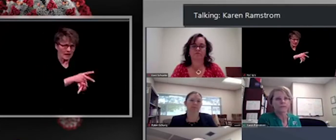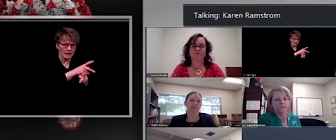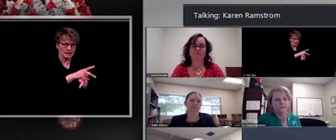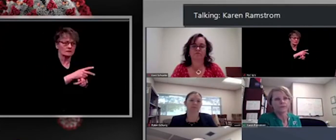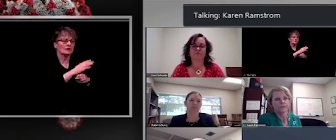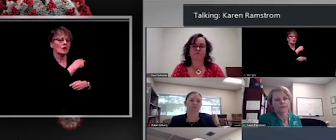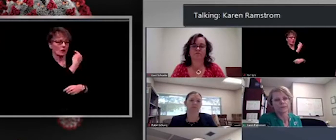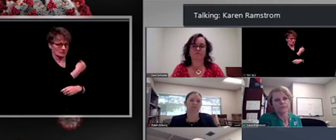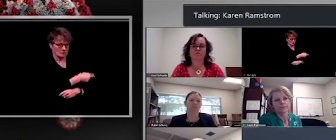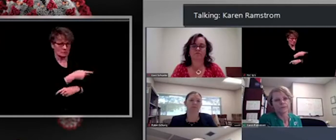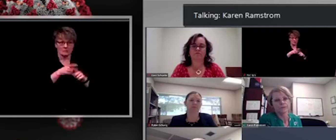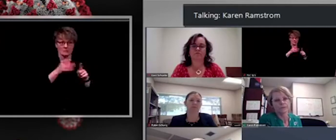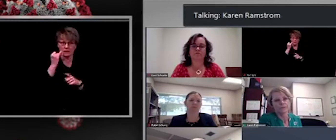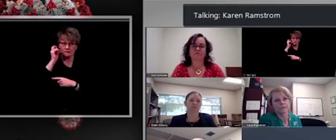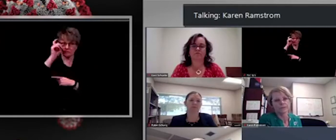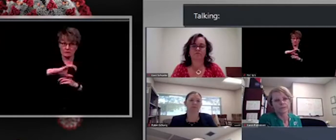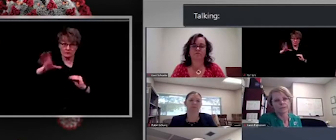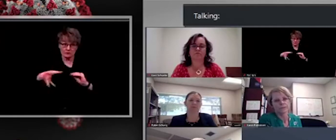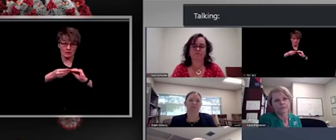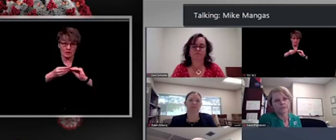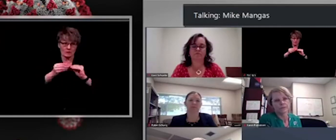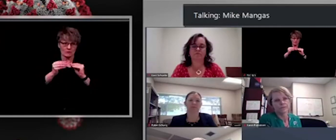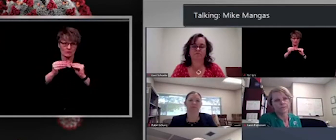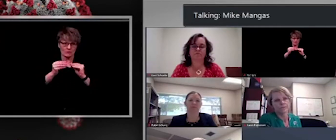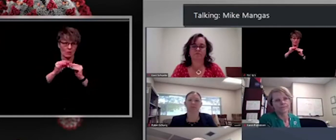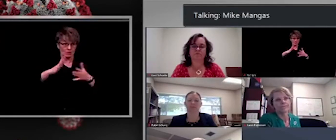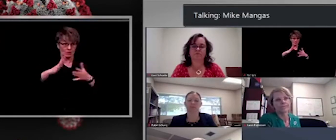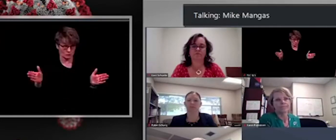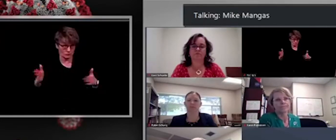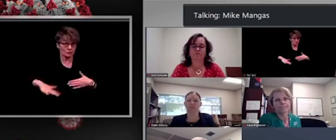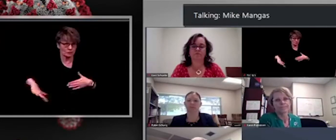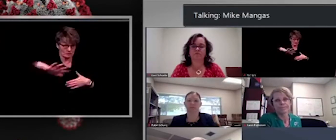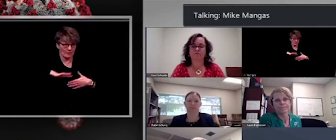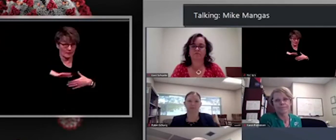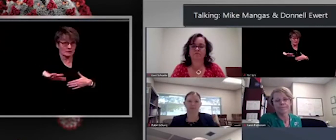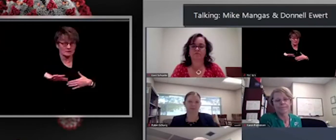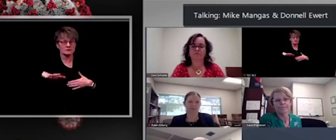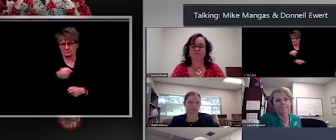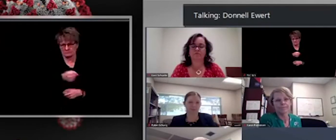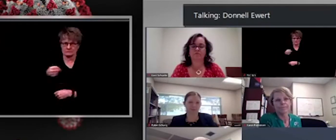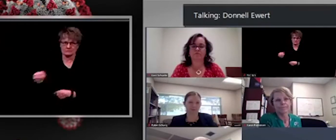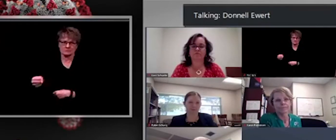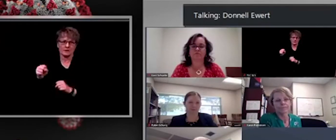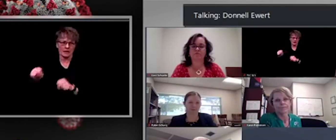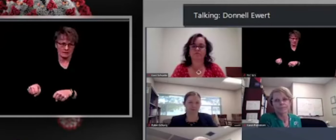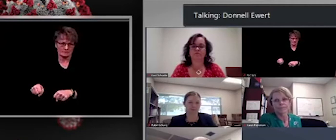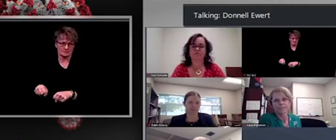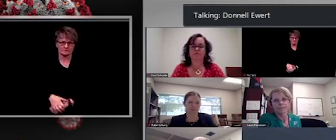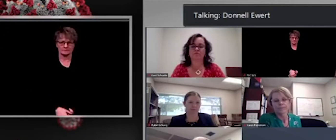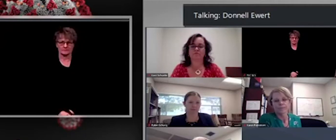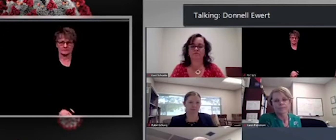Sure. Thank you, doctor. Mike, the equipment that we were originally